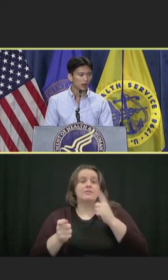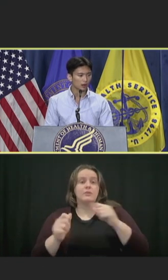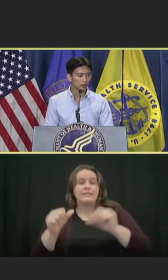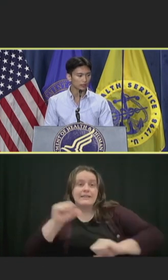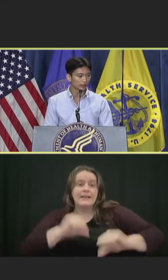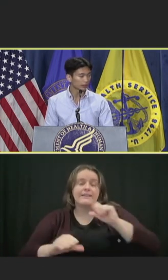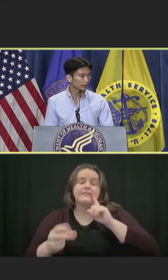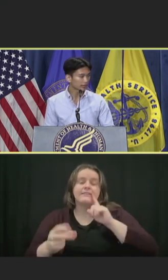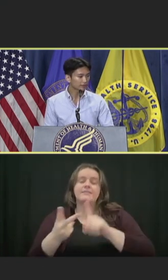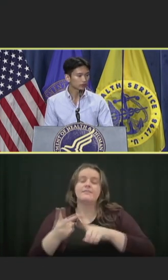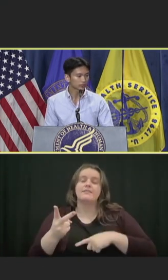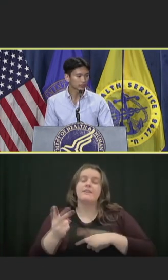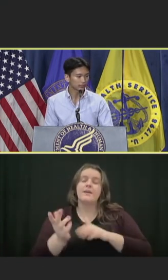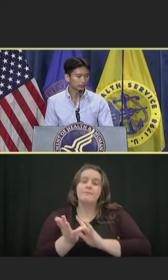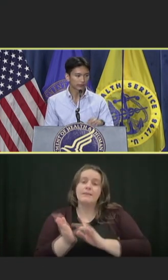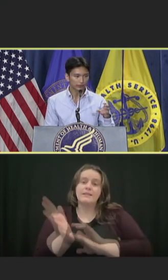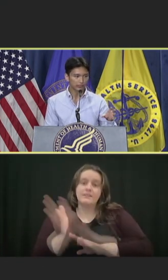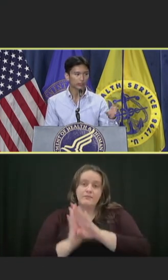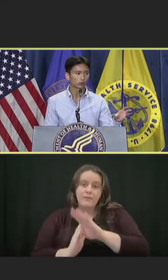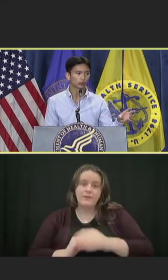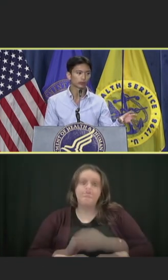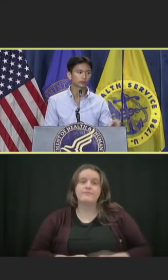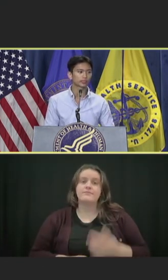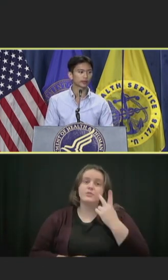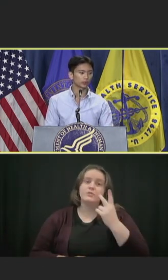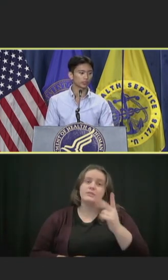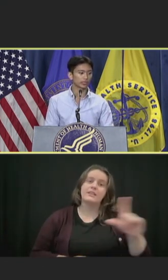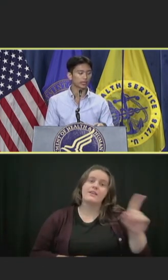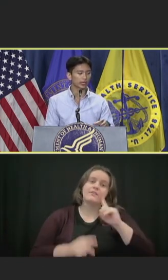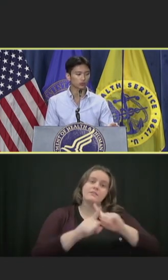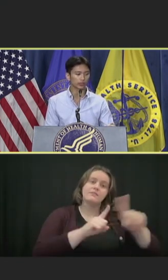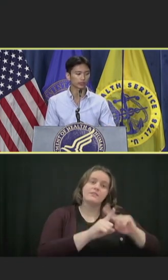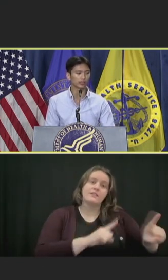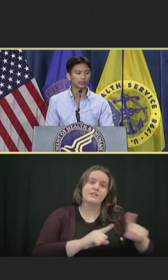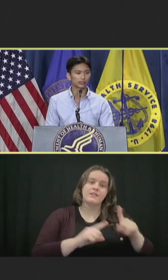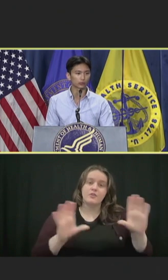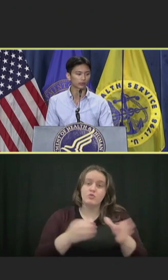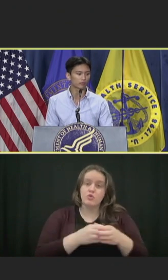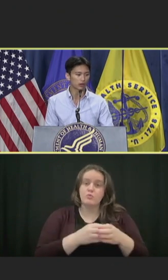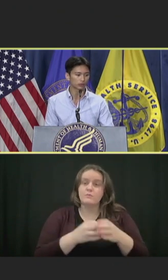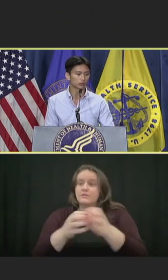On the left, you'll see the different stakeholder groups that we engage with in this sort of model,